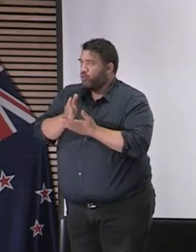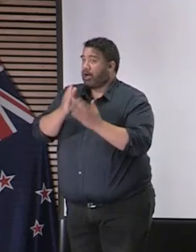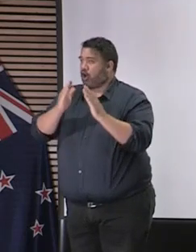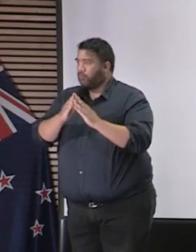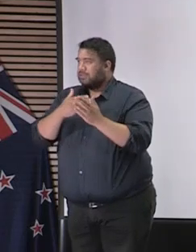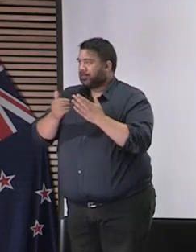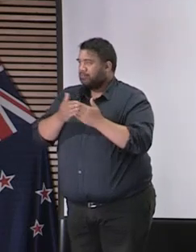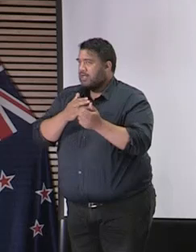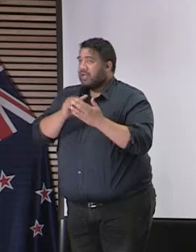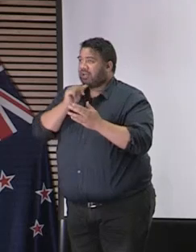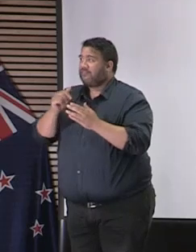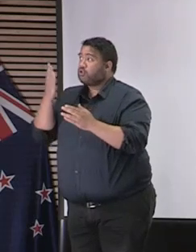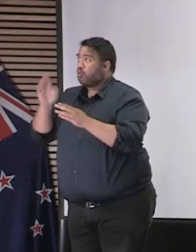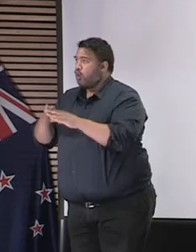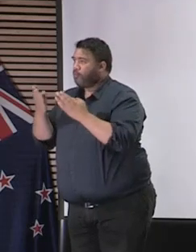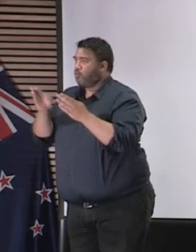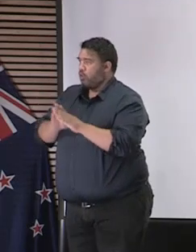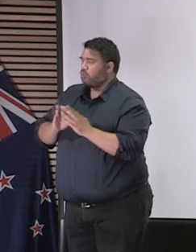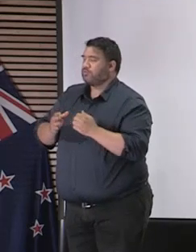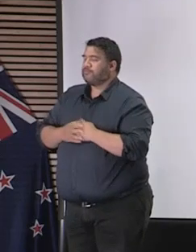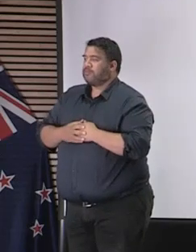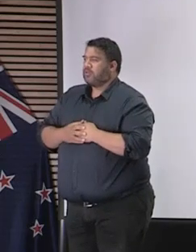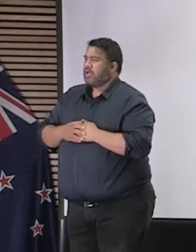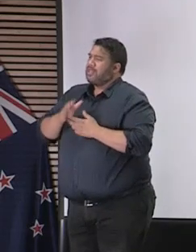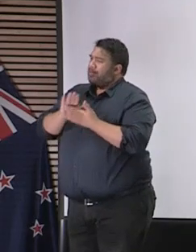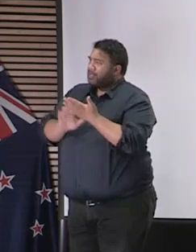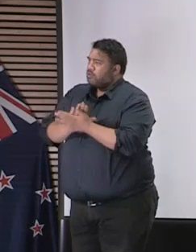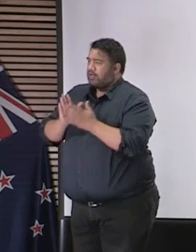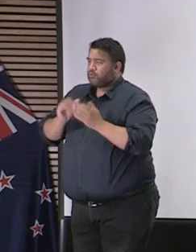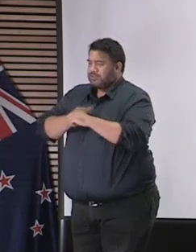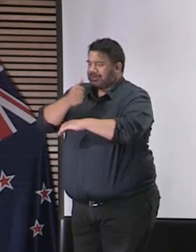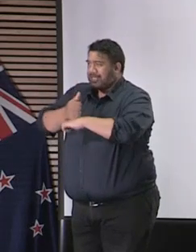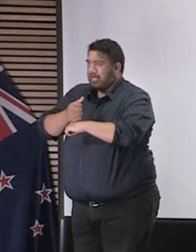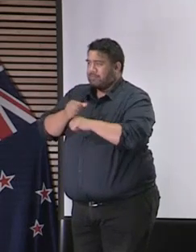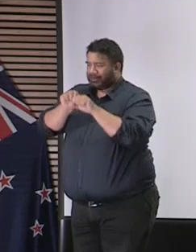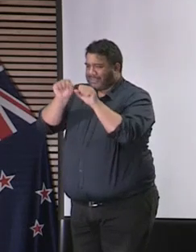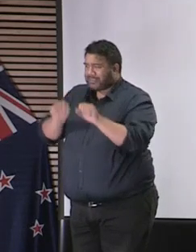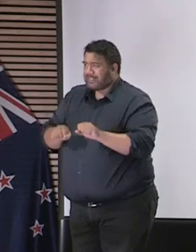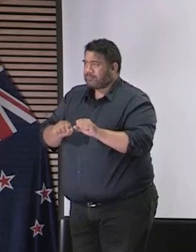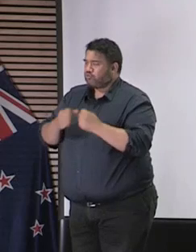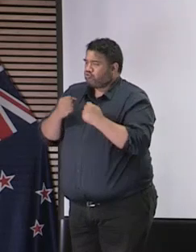they need to do so. So that